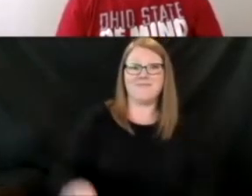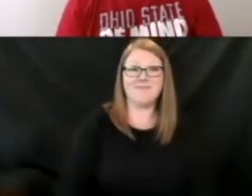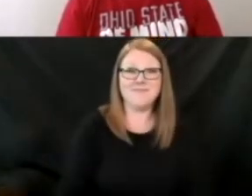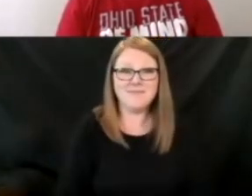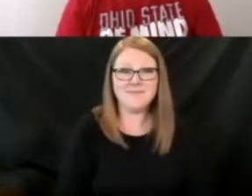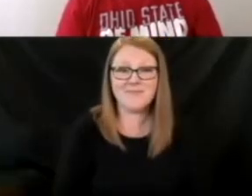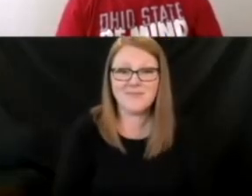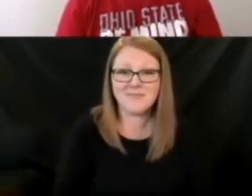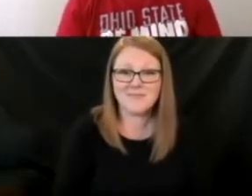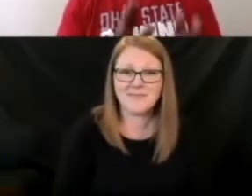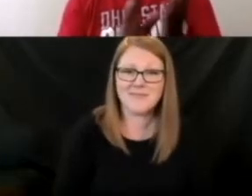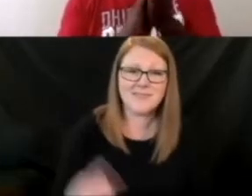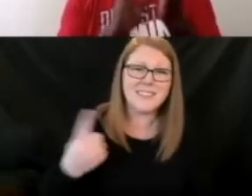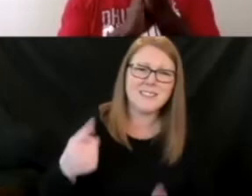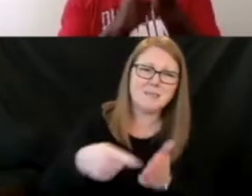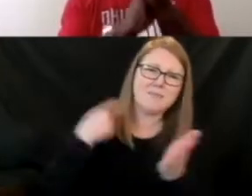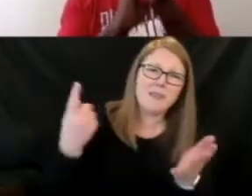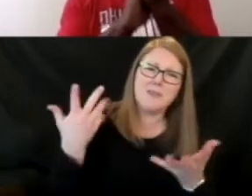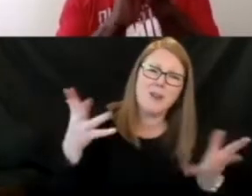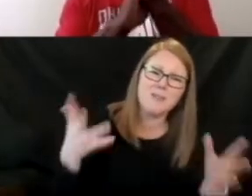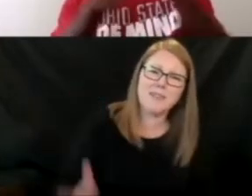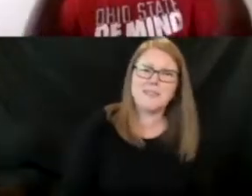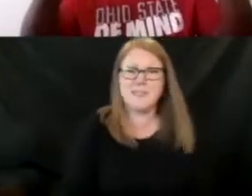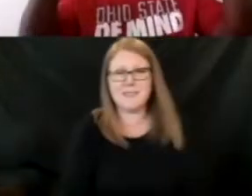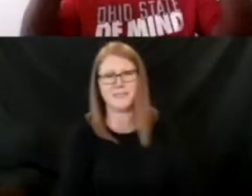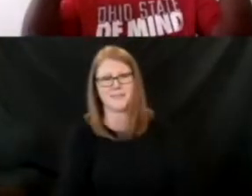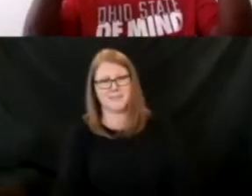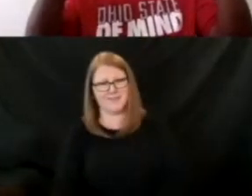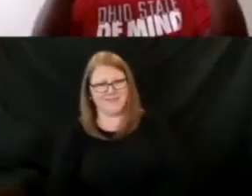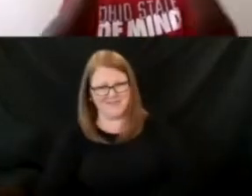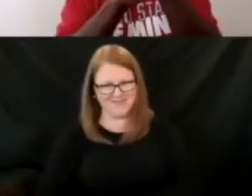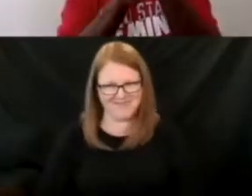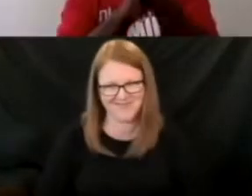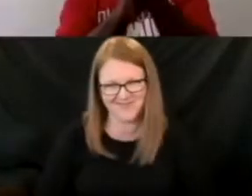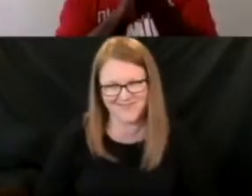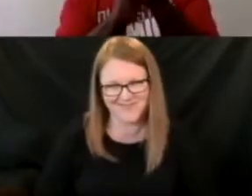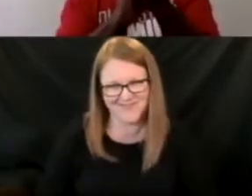already